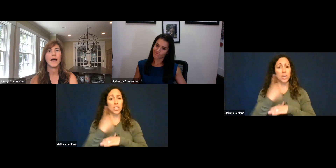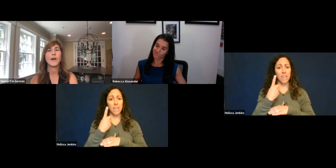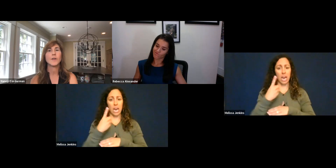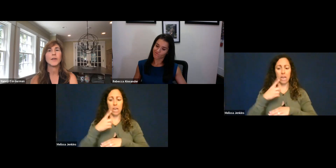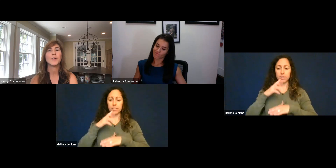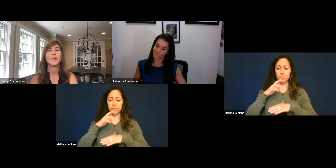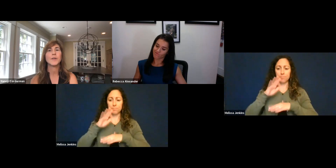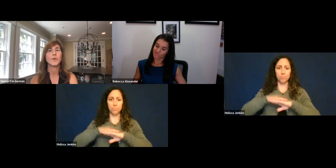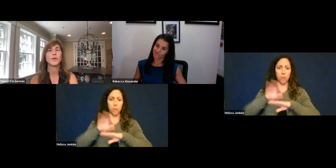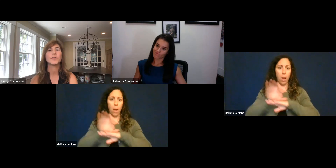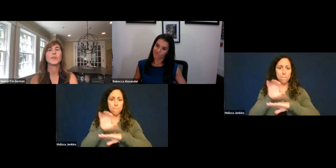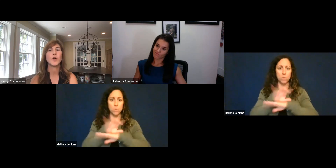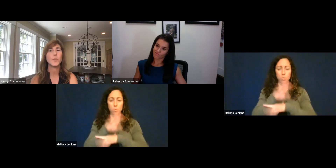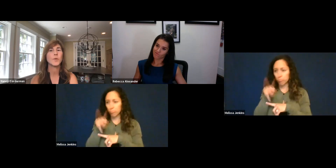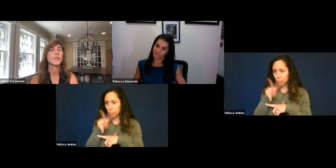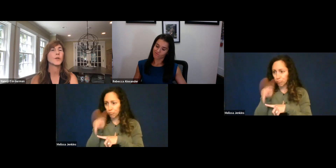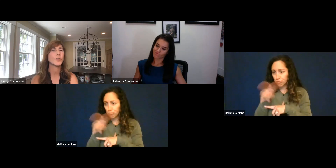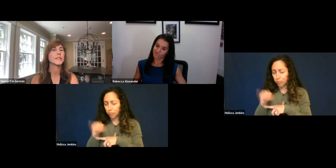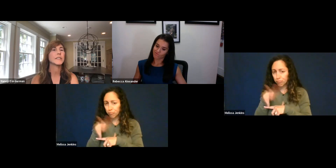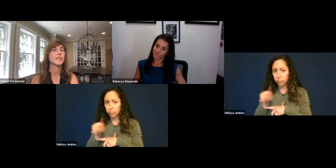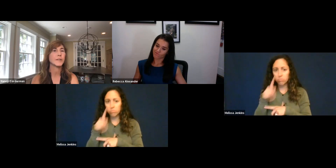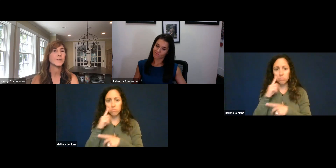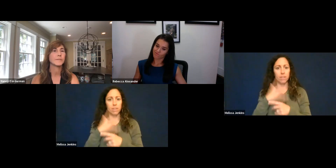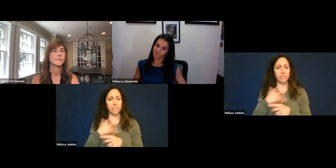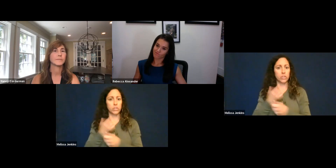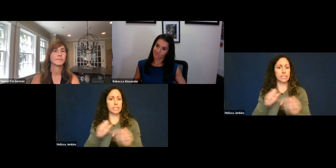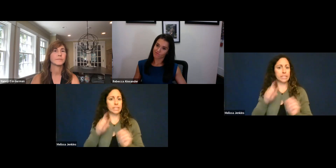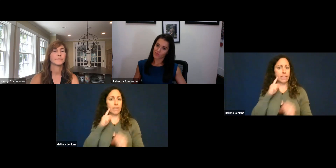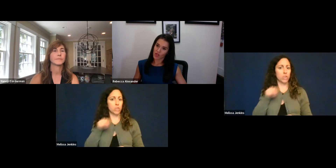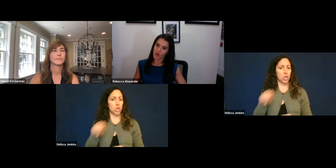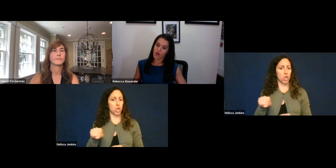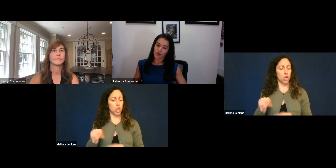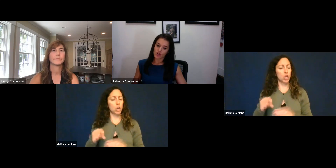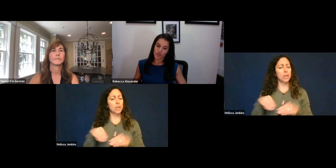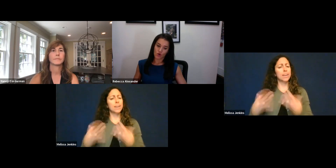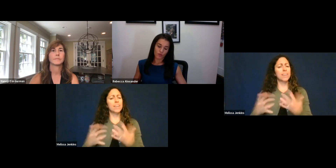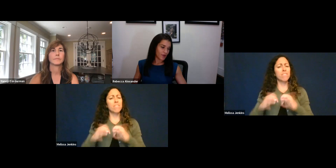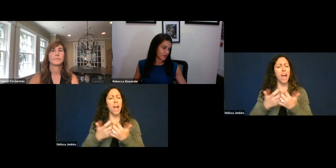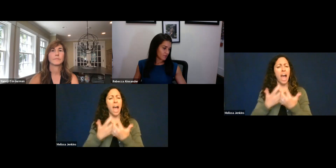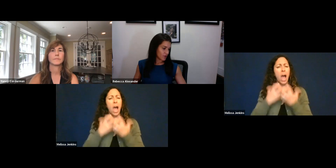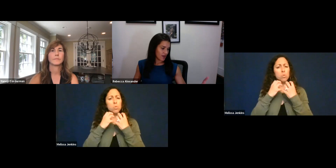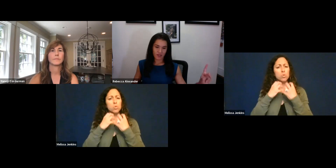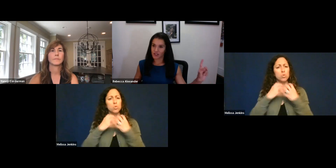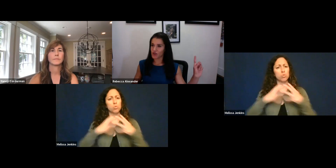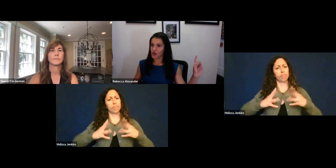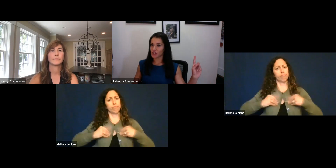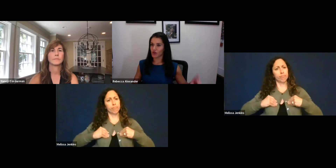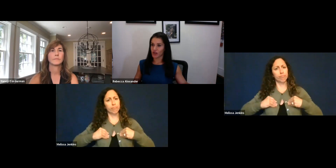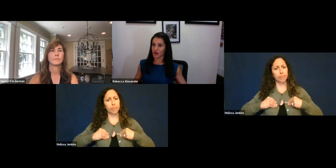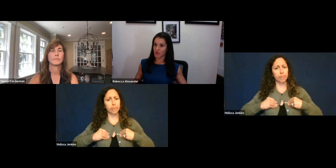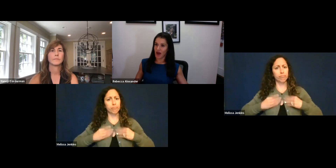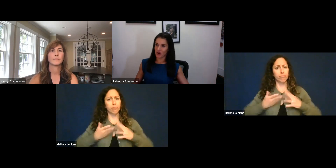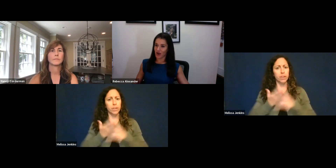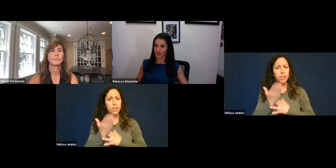How can we help her to cope with her condition? So, we have construction going on the background